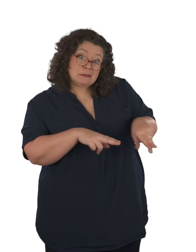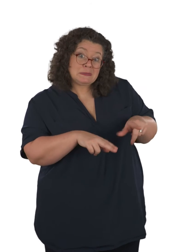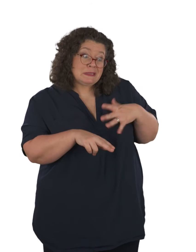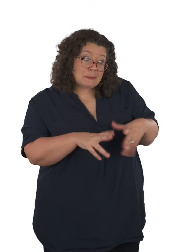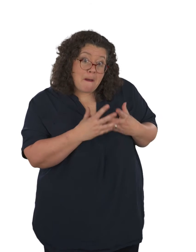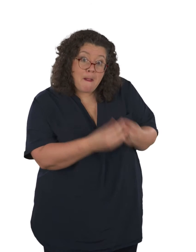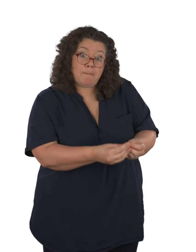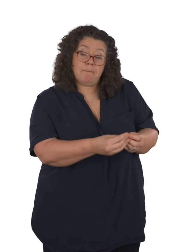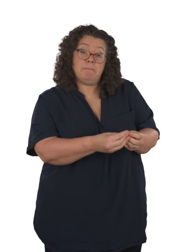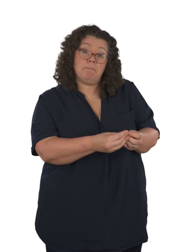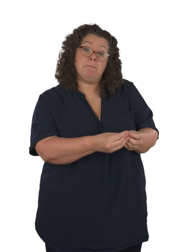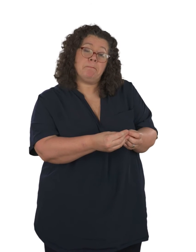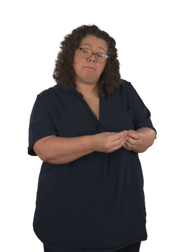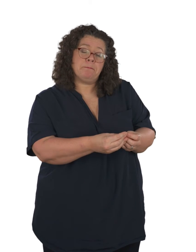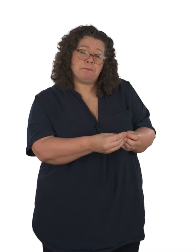Assessments for children who need help.